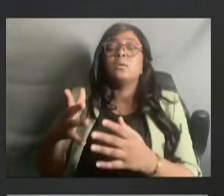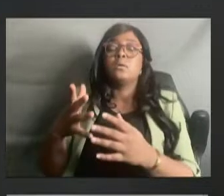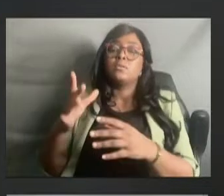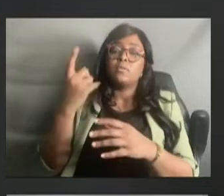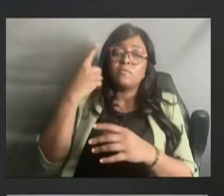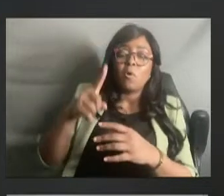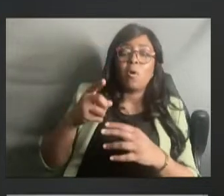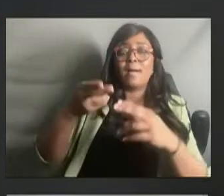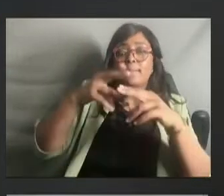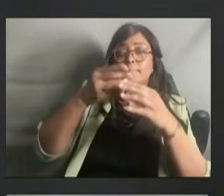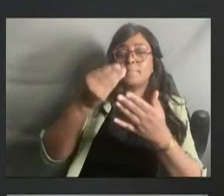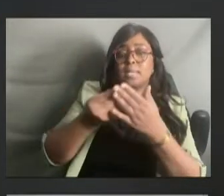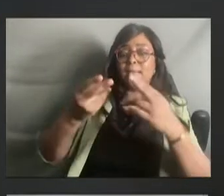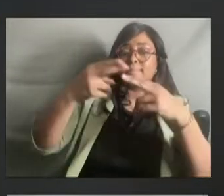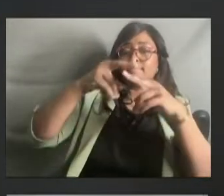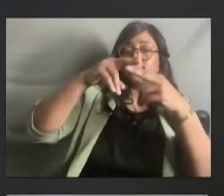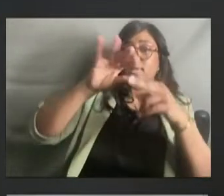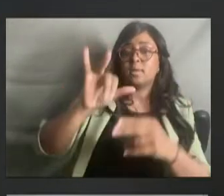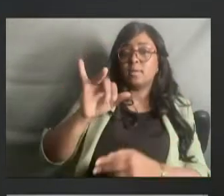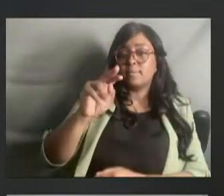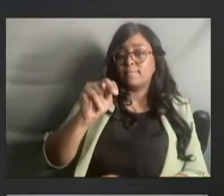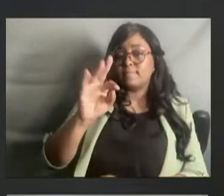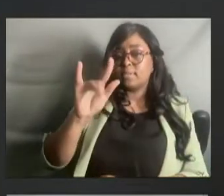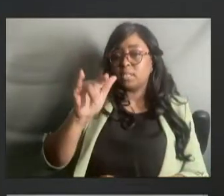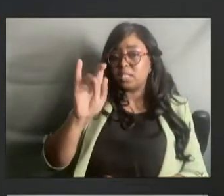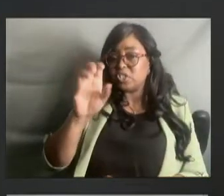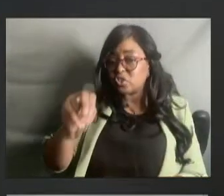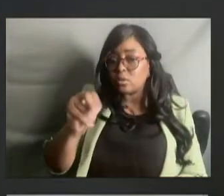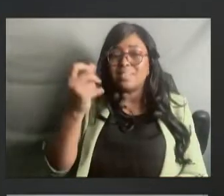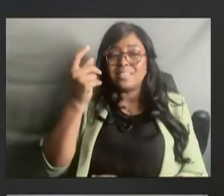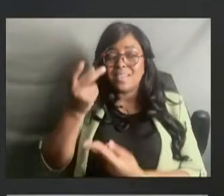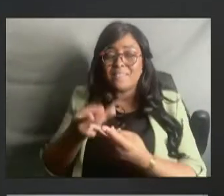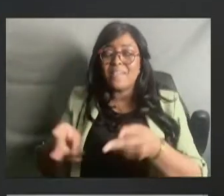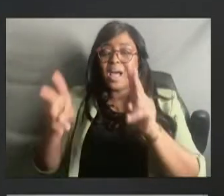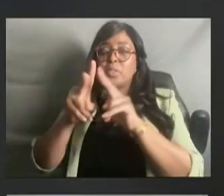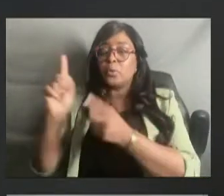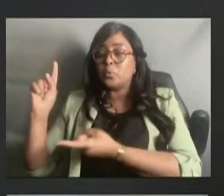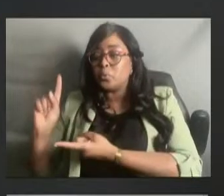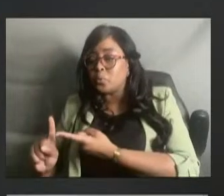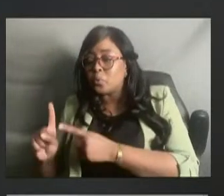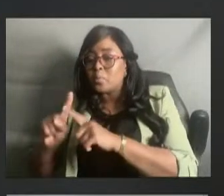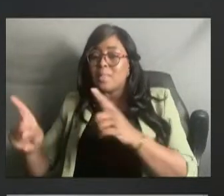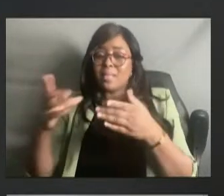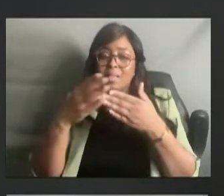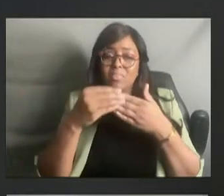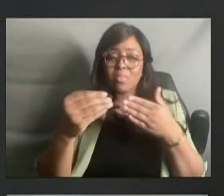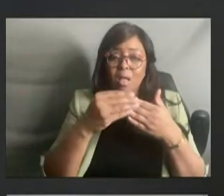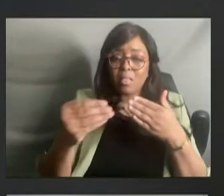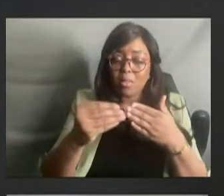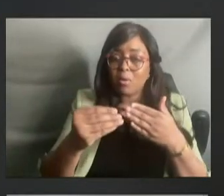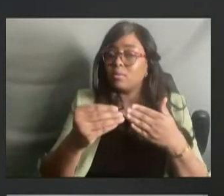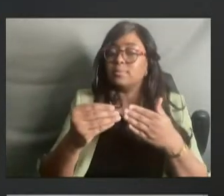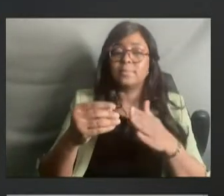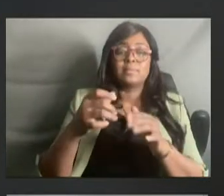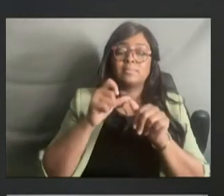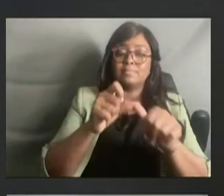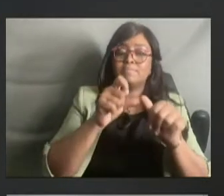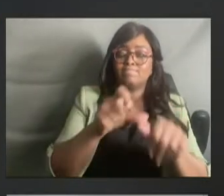our student needs, in terms of inflation, the value of that money has continued to go down,